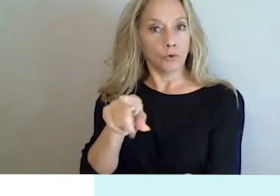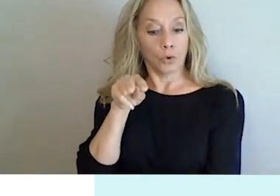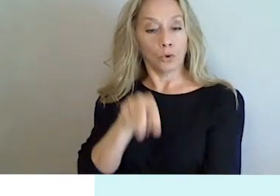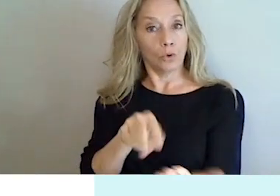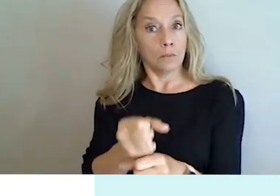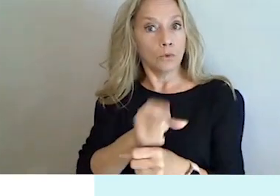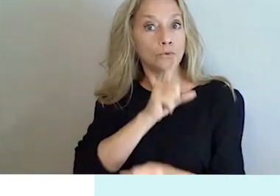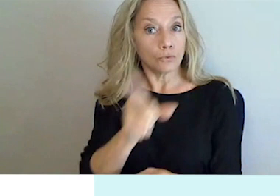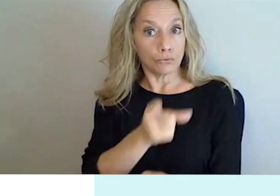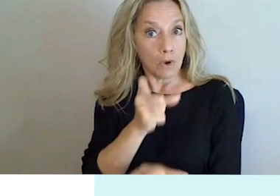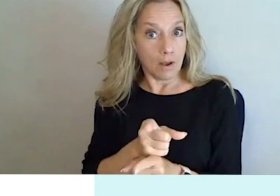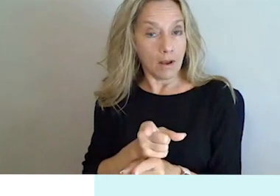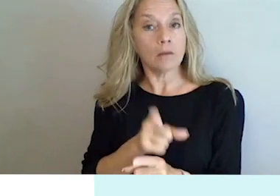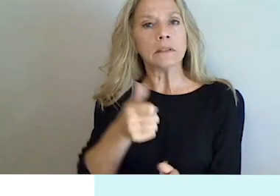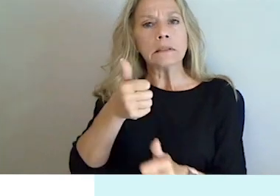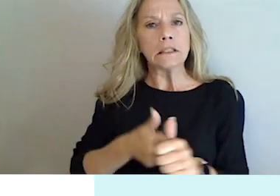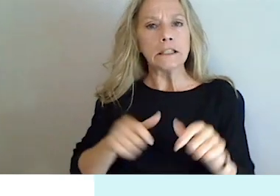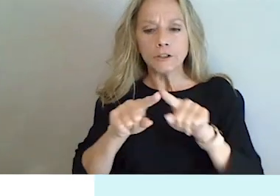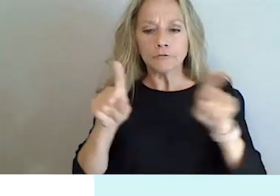For each part in the packet, you need to review the information